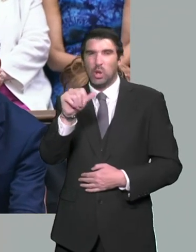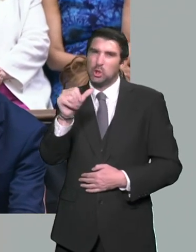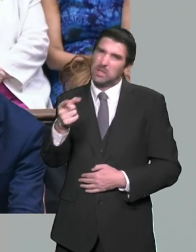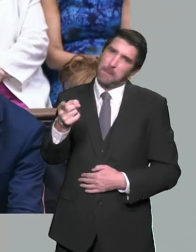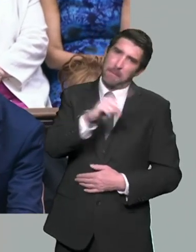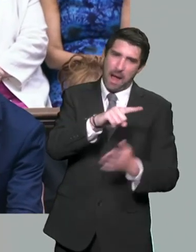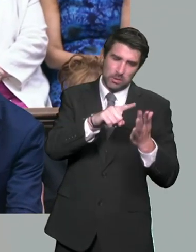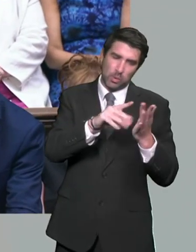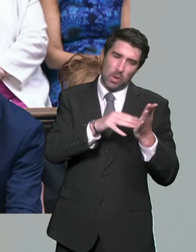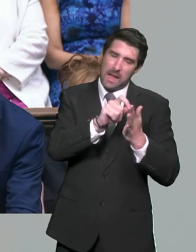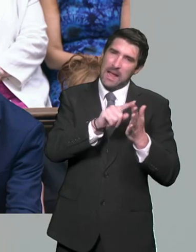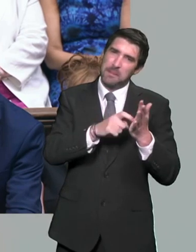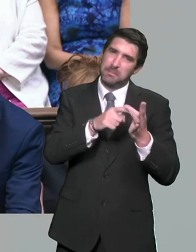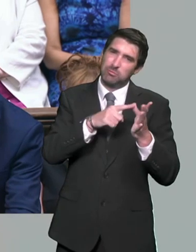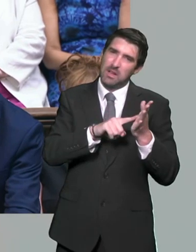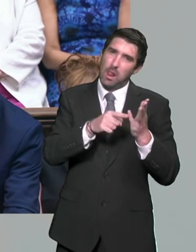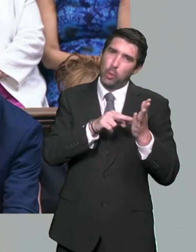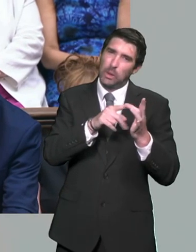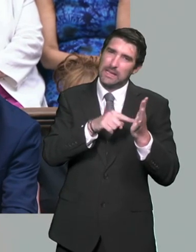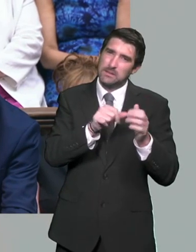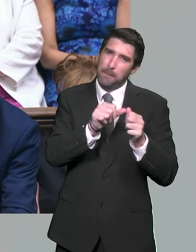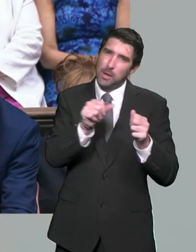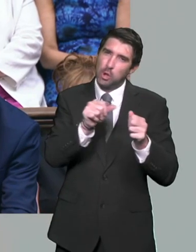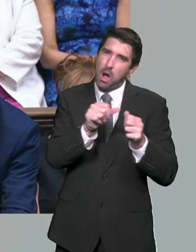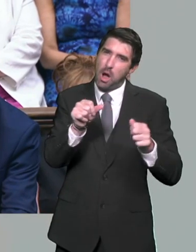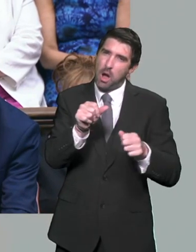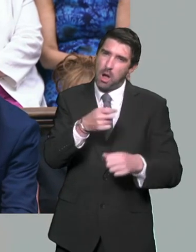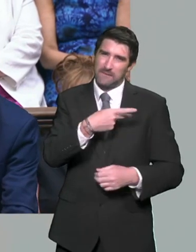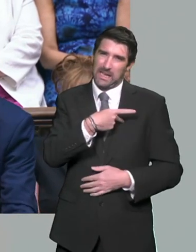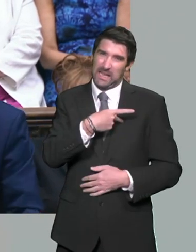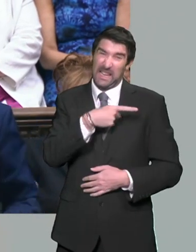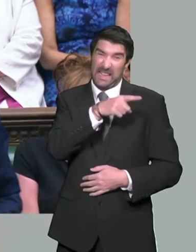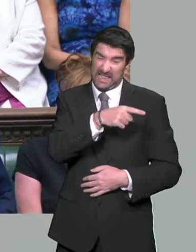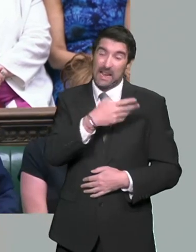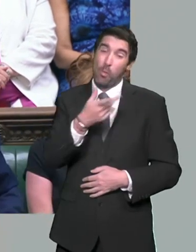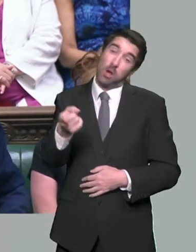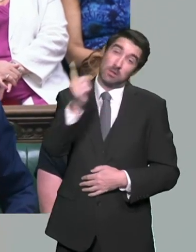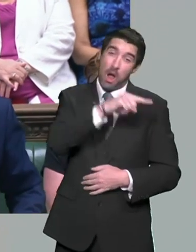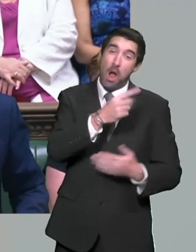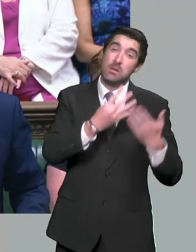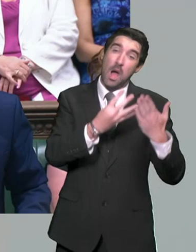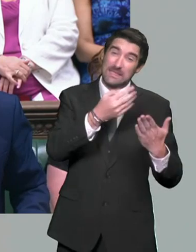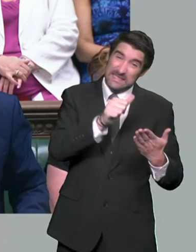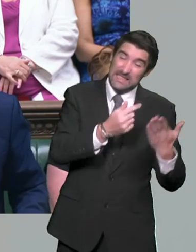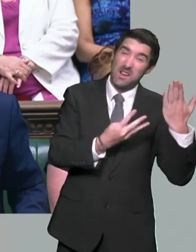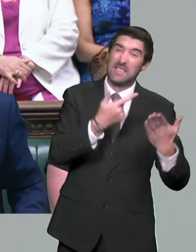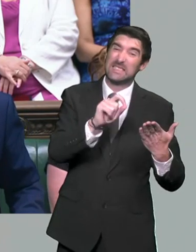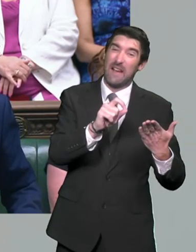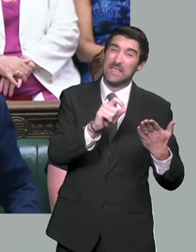He has ’80s inflation and ’70s stagnation; now he wants ’60s weights to complete the set.